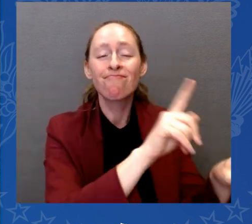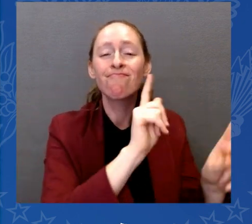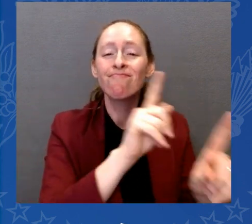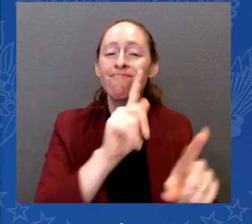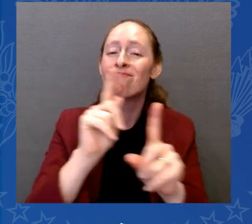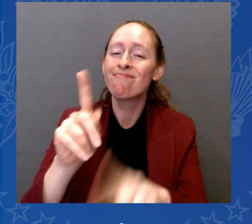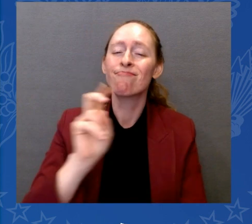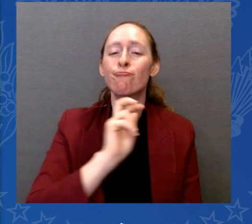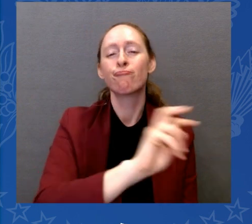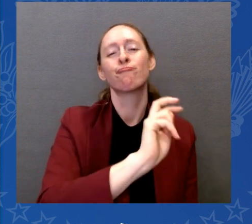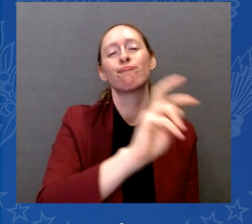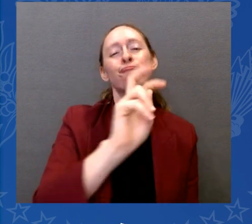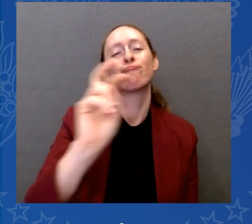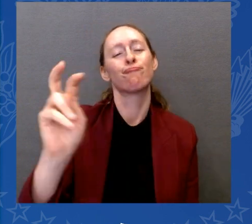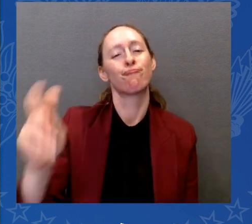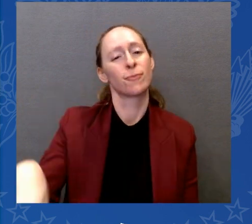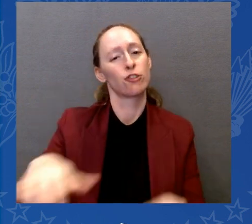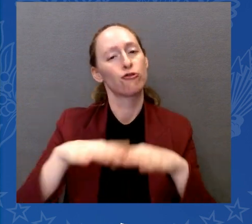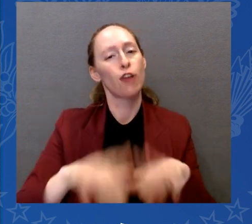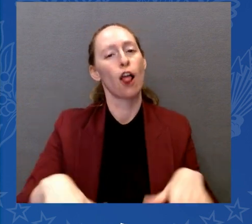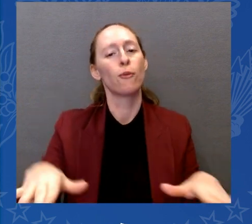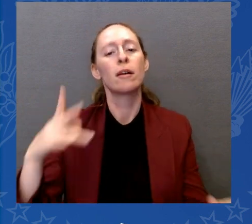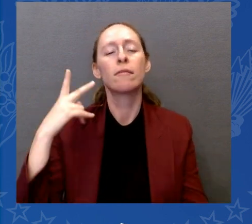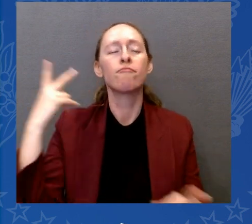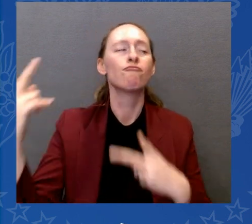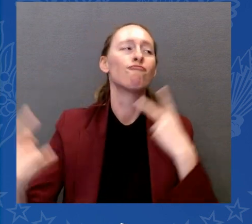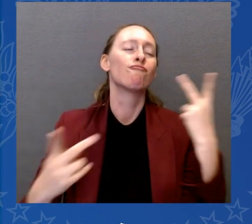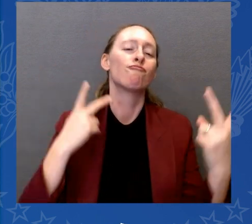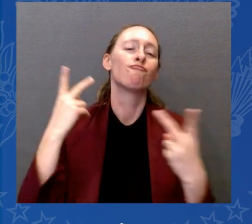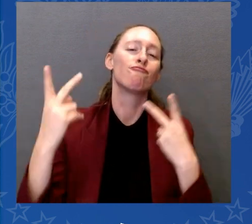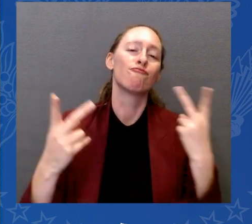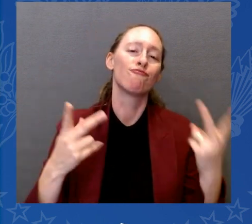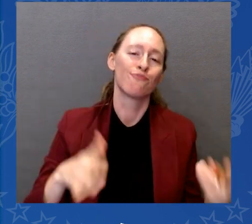But, folks, I want to thank Scott for the introduction and mostly for his service.